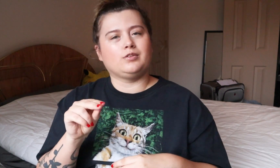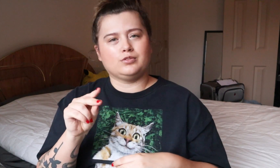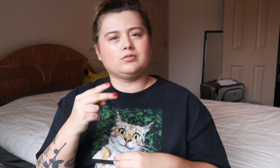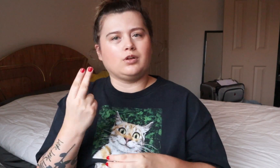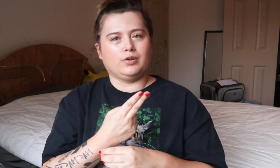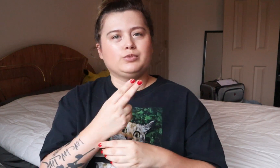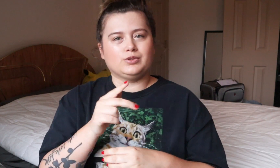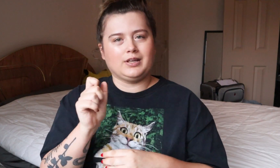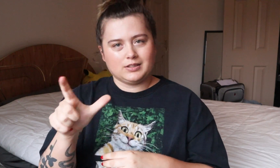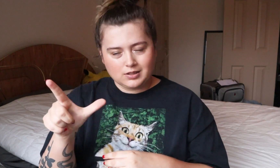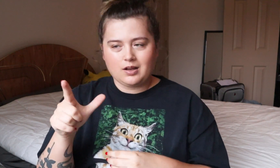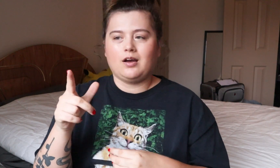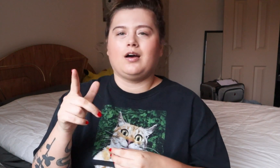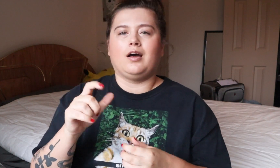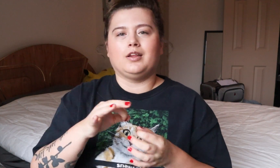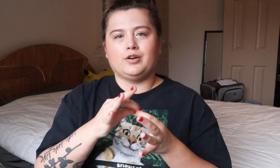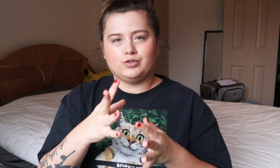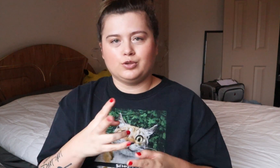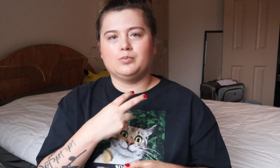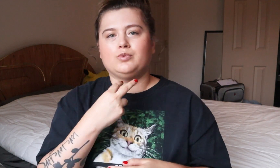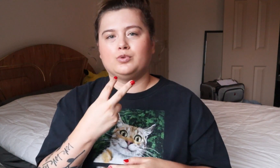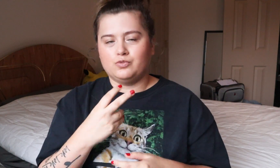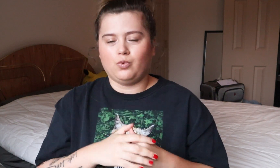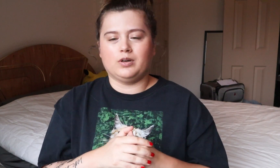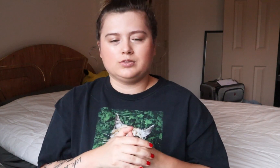But they did in fact use ASL. And an interpreter would voice.